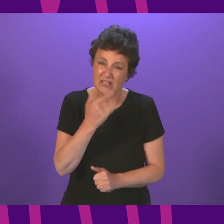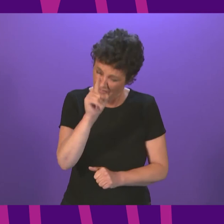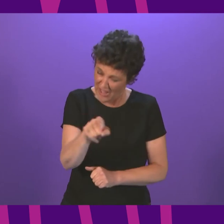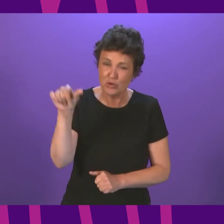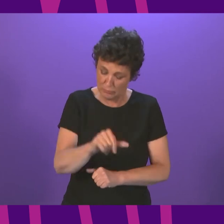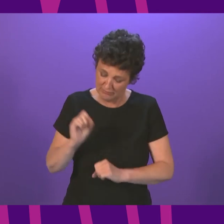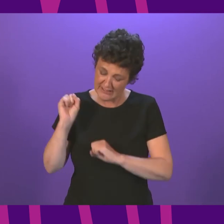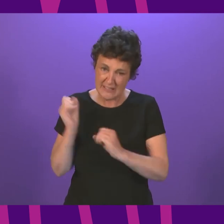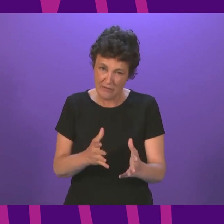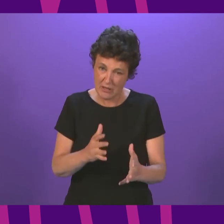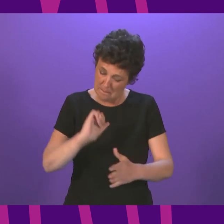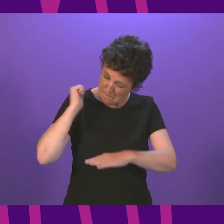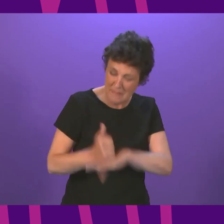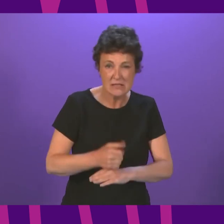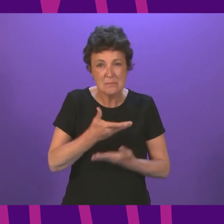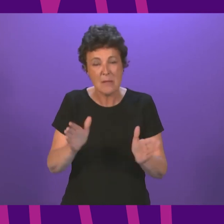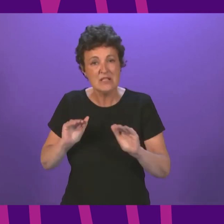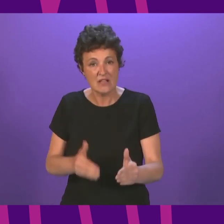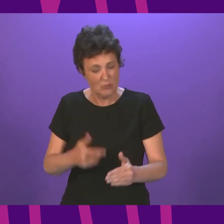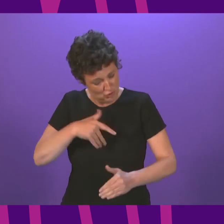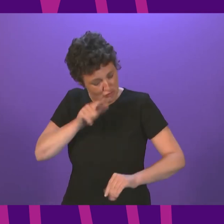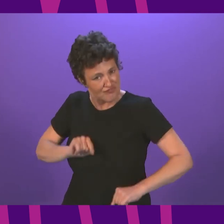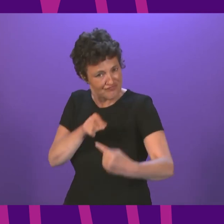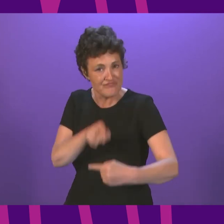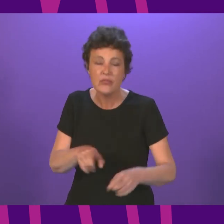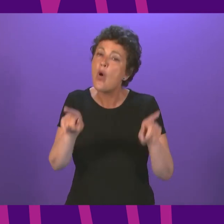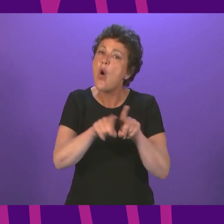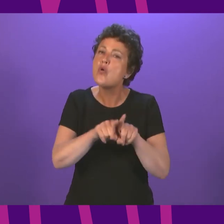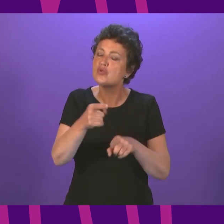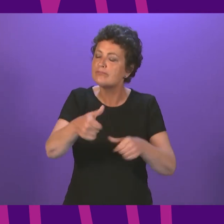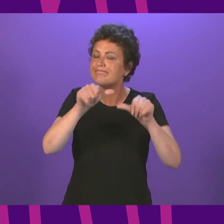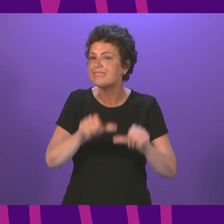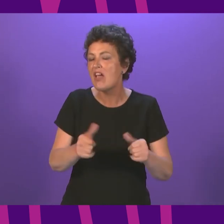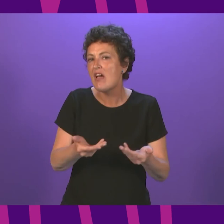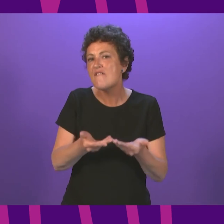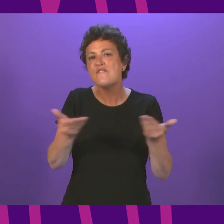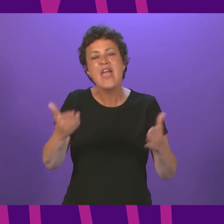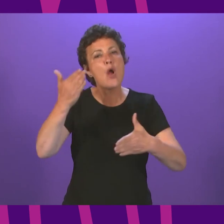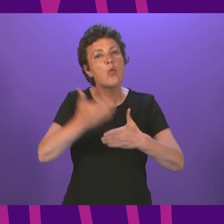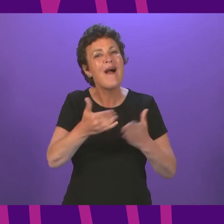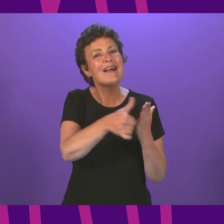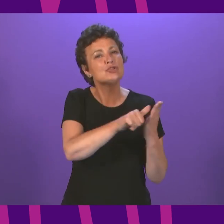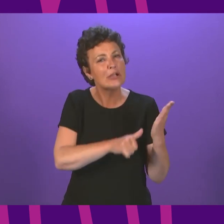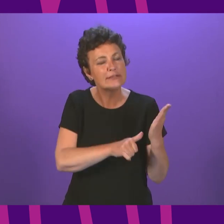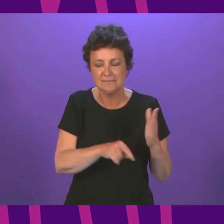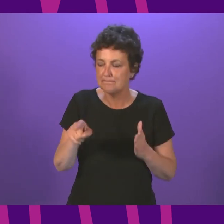reduced earnings or surviving on furlough. Lots of people have, through no fault of their own, accumulated debts and rent arrears because of the global pandemic. The response from